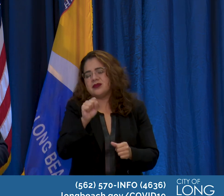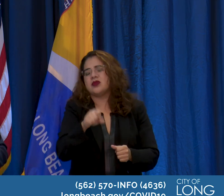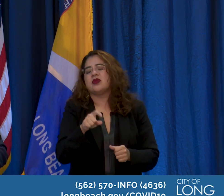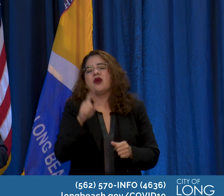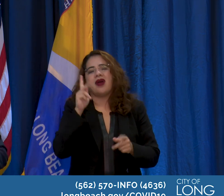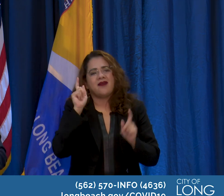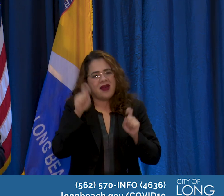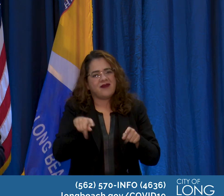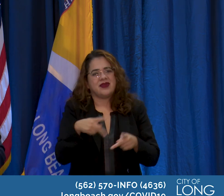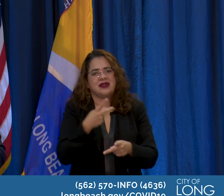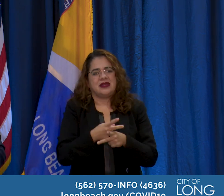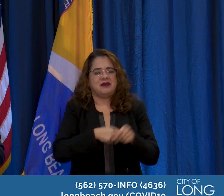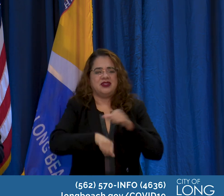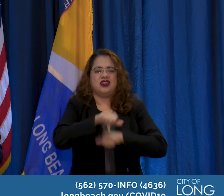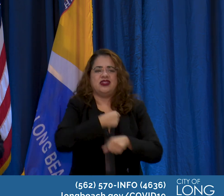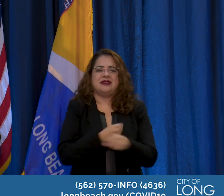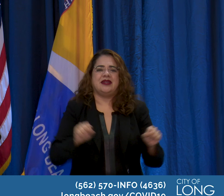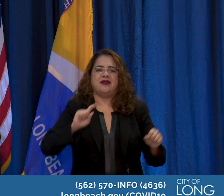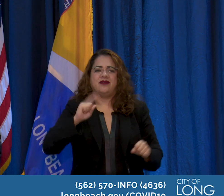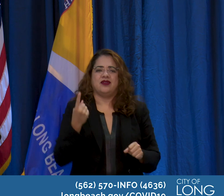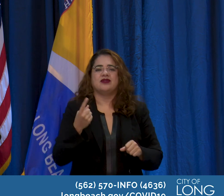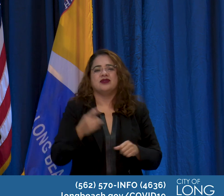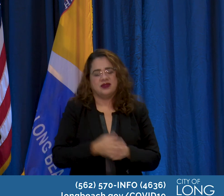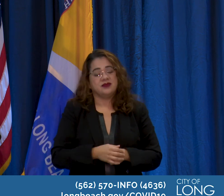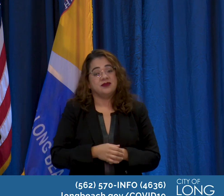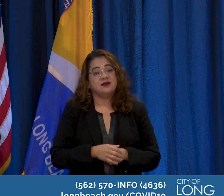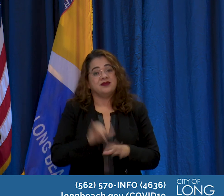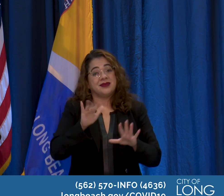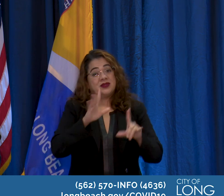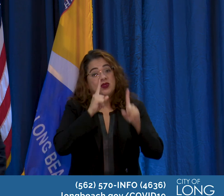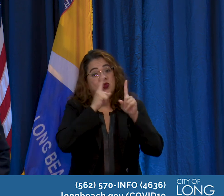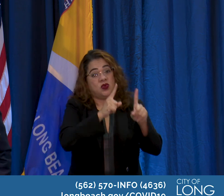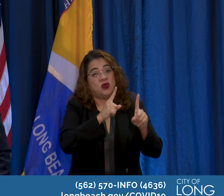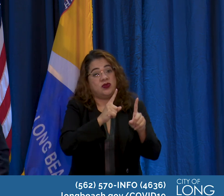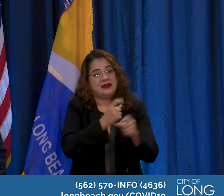With that I'm going to turn this over to Sandy Wedgeworth from our Public Health Emergency program.